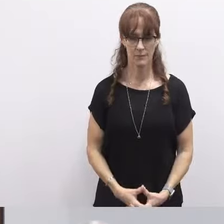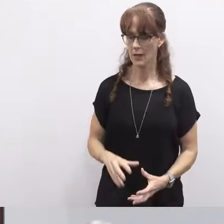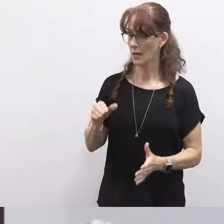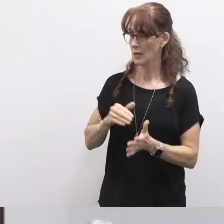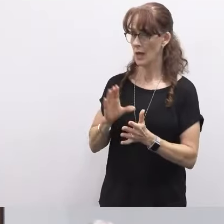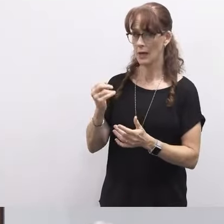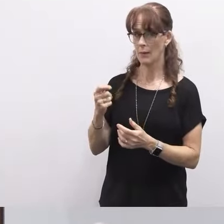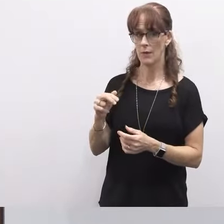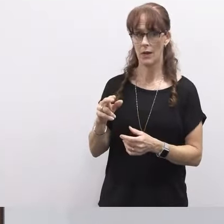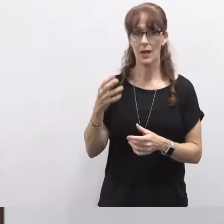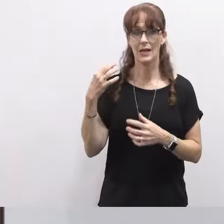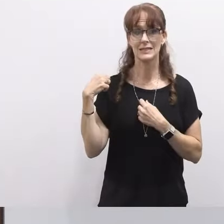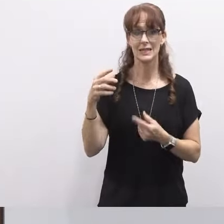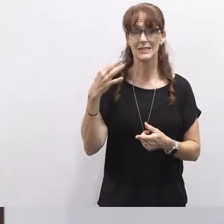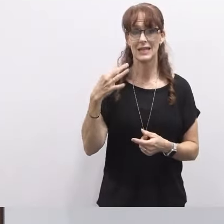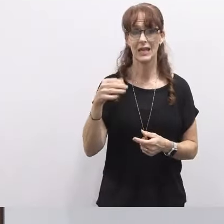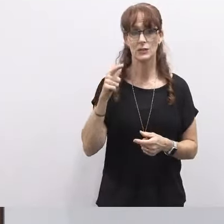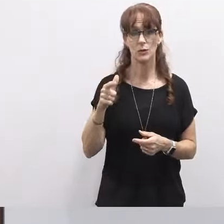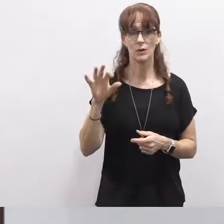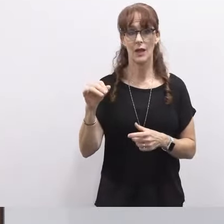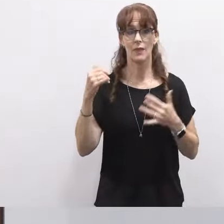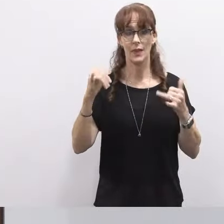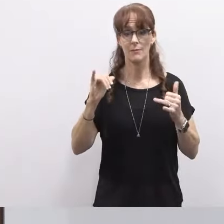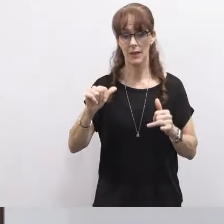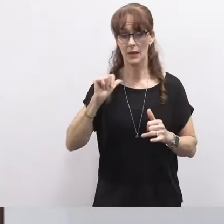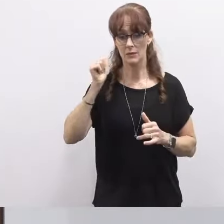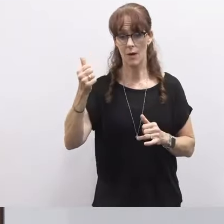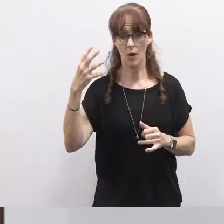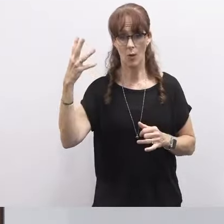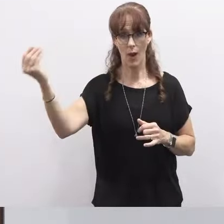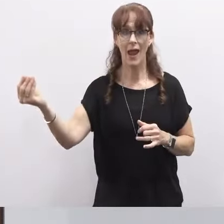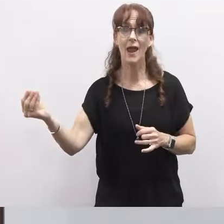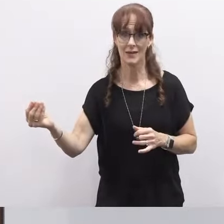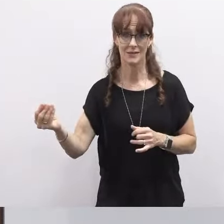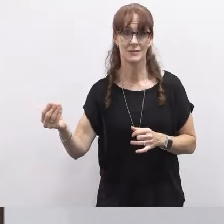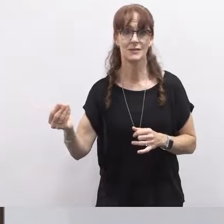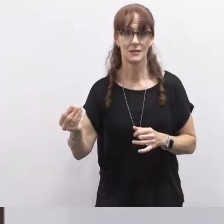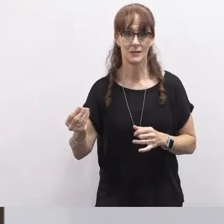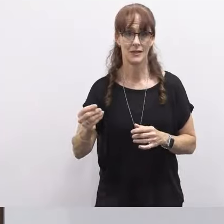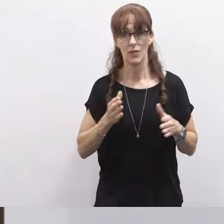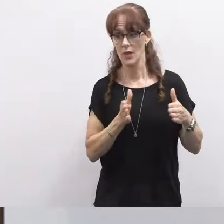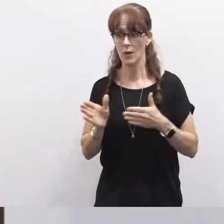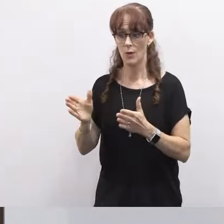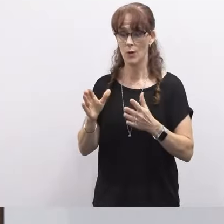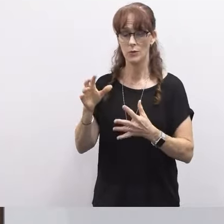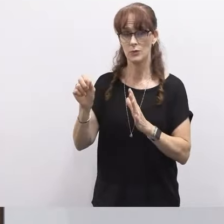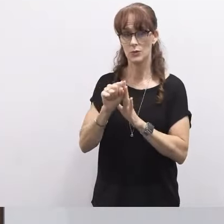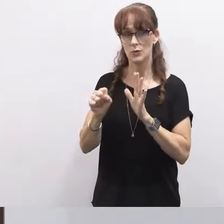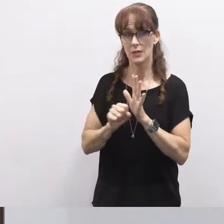[Miranda] Yes, it was since 1929, and they actually playing tomorrow away. So that will be the road to the playoffs state championship is tomorrow night.